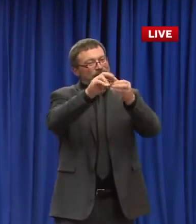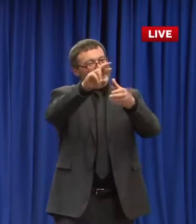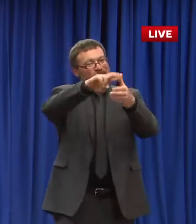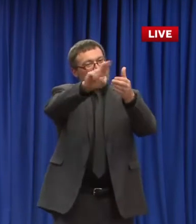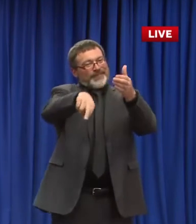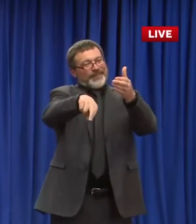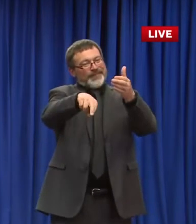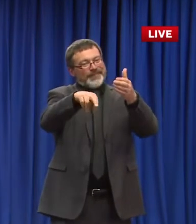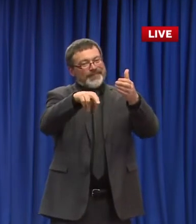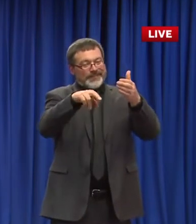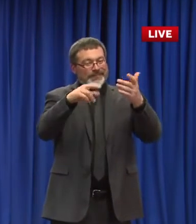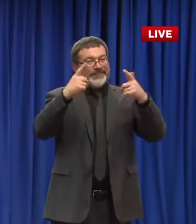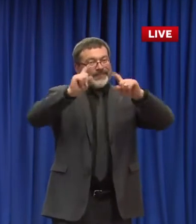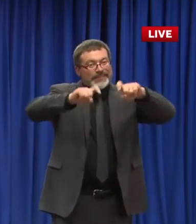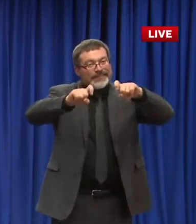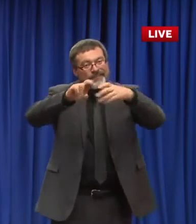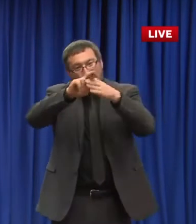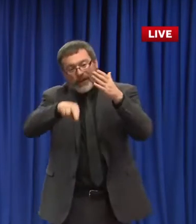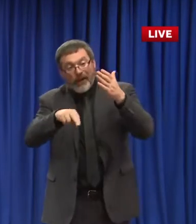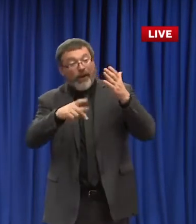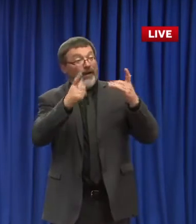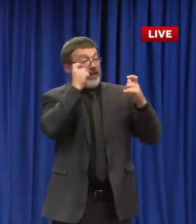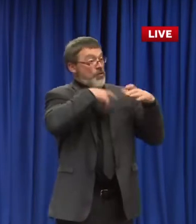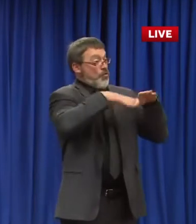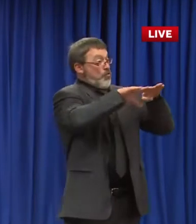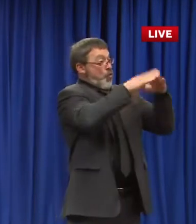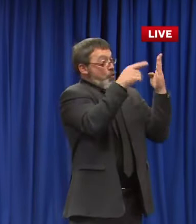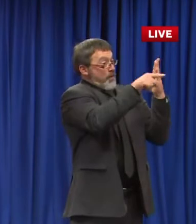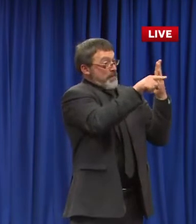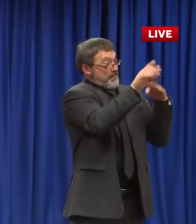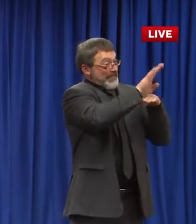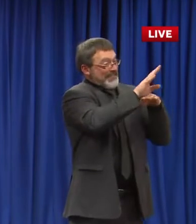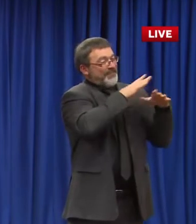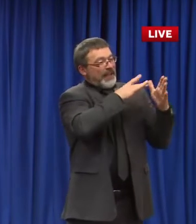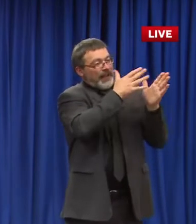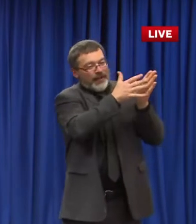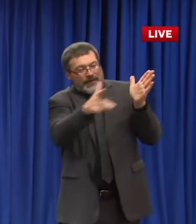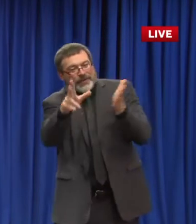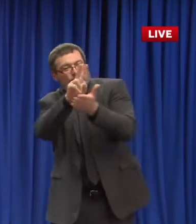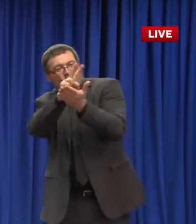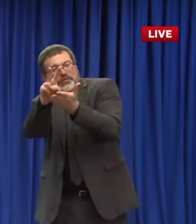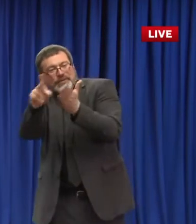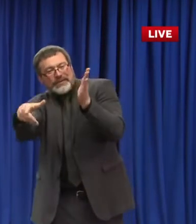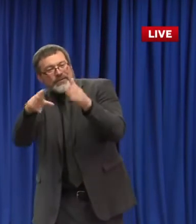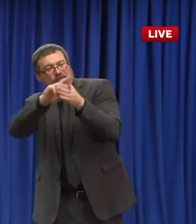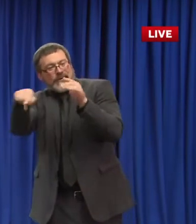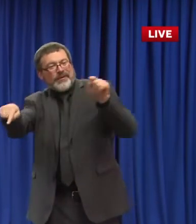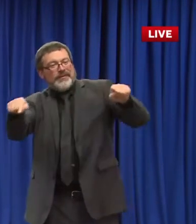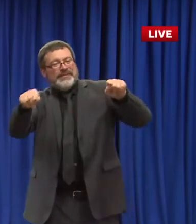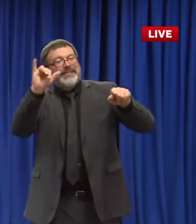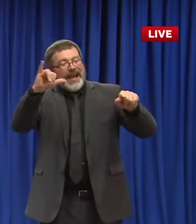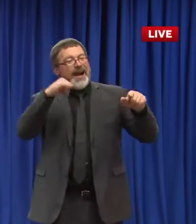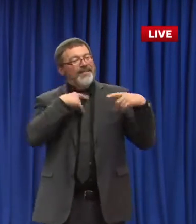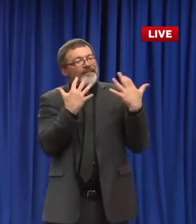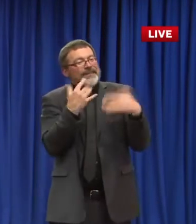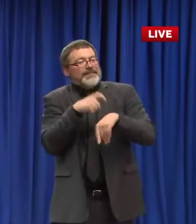WE STILL ANTICIPATE BEING IN ONE. DEFINITELY IN THE SHORT TERM IF NOT THE MEDIUM RANGE TO LONG-TERM. JUST DON’T KNOW FRANKLY. ONE THING. WE ALWAYS DO WE’RE ALWAYS LOOKING AT THE DATA ALL THE TIME MULTIPLE TIMES A DAY. FRANKLY. WE’RE BRINGING THAT DATA IN AND AND TRACKING IT AND MAKING SURE WE’RE ON A GOOD TRACK.